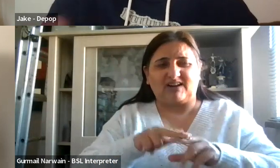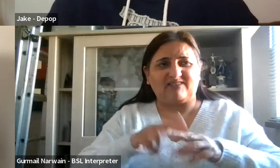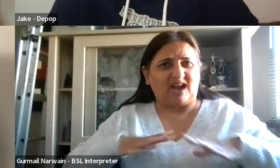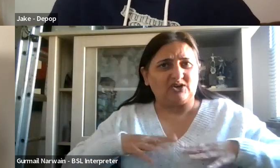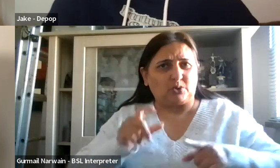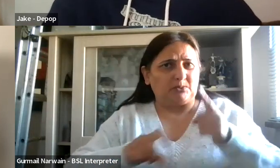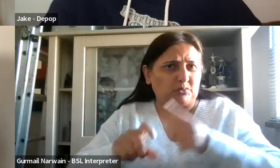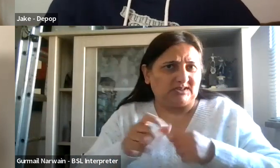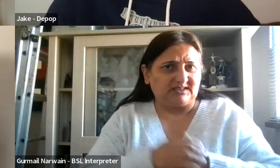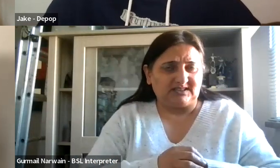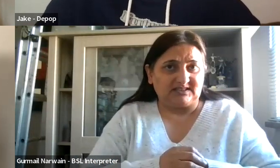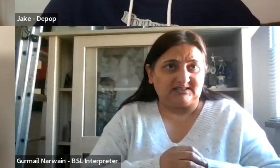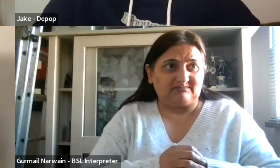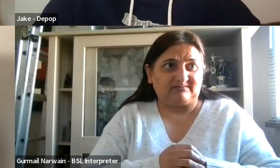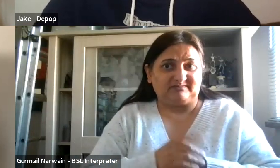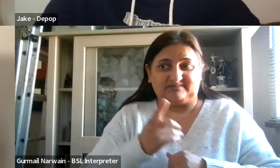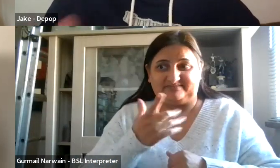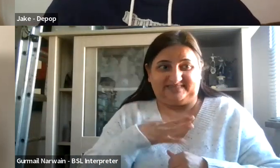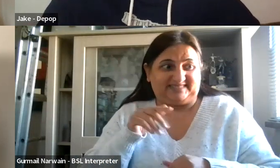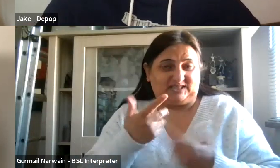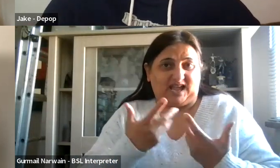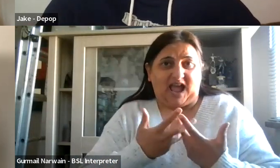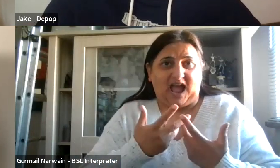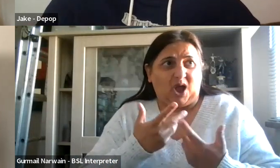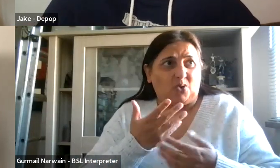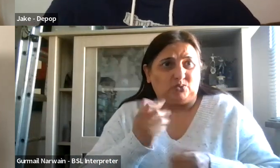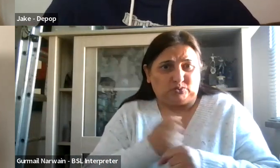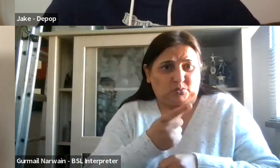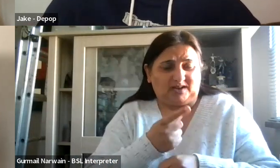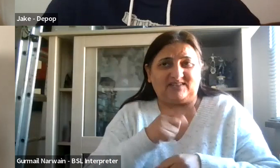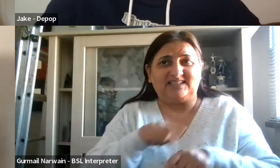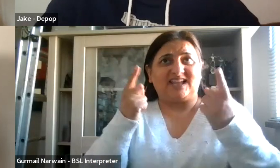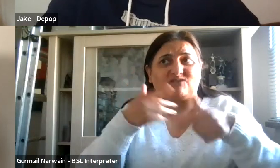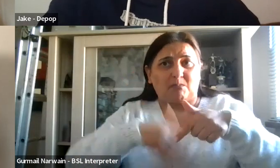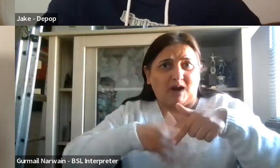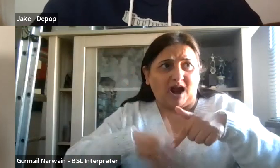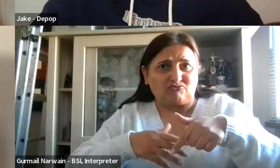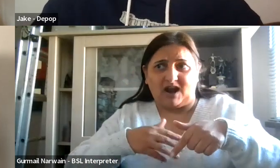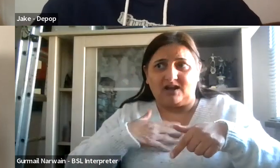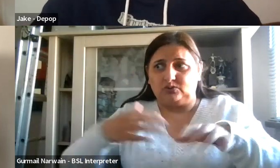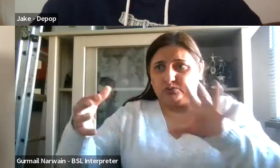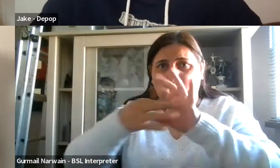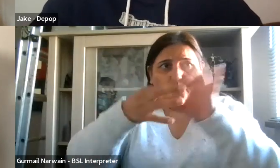we can't do that without being able to give people for more different types of background. fashion community, we can't do that without giving people from all different backgrounds the opportunity to join us.